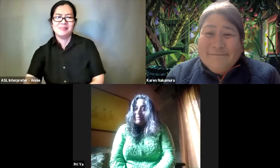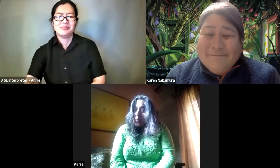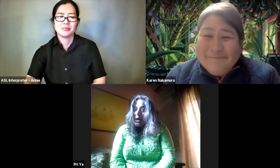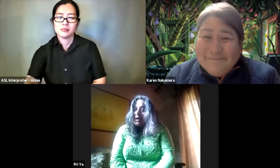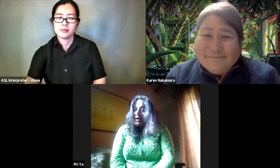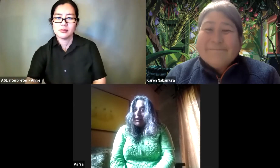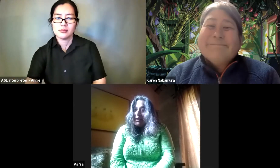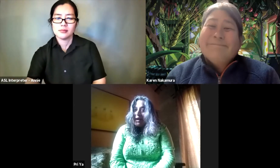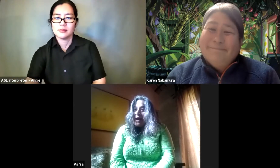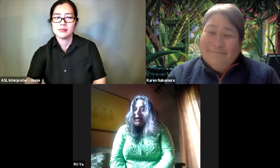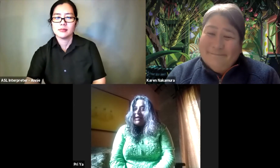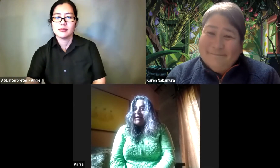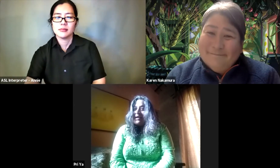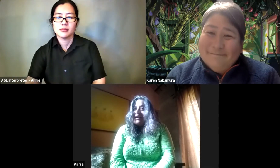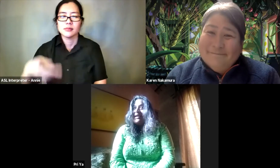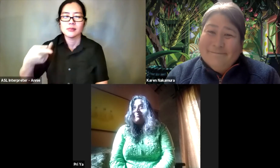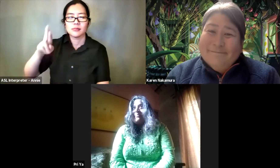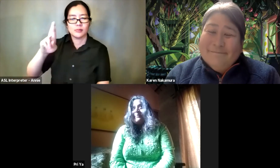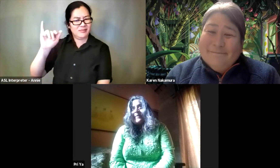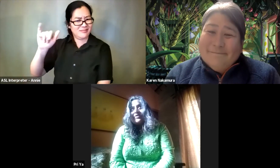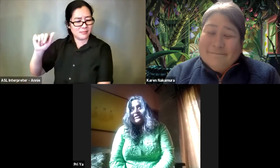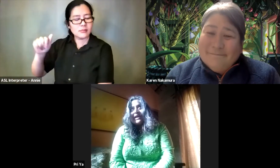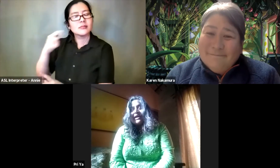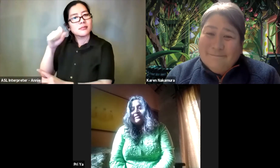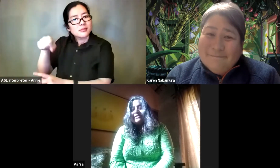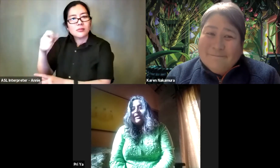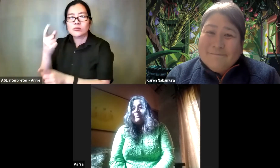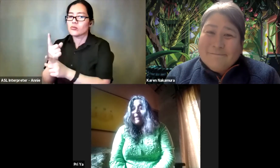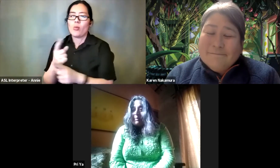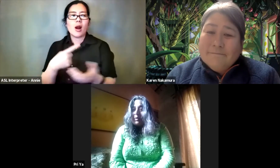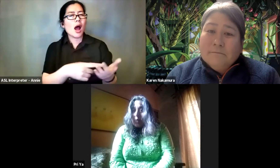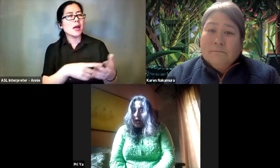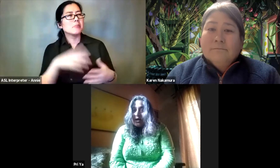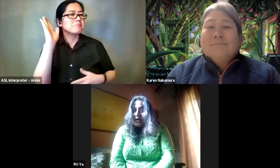work and in countries like ours people work so.